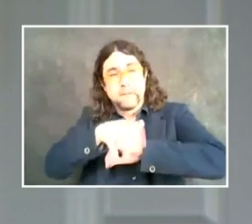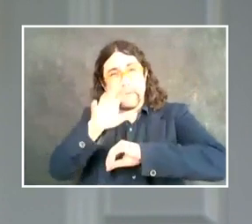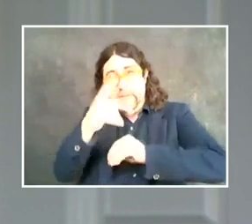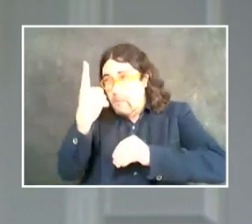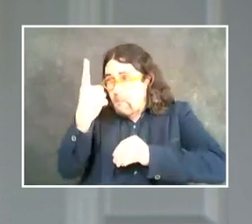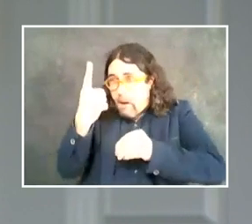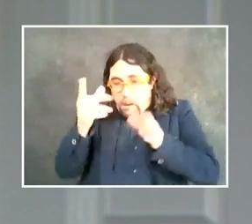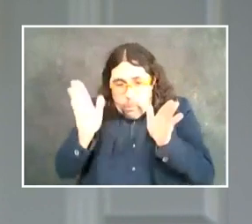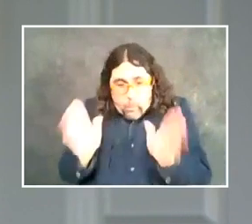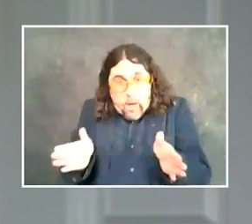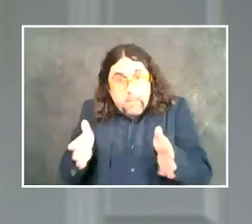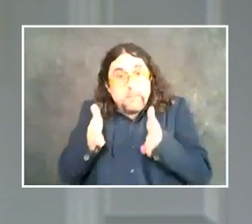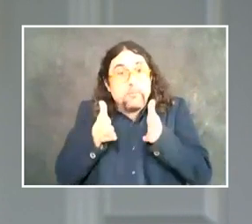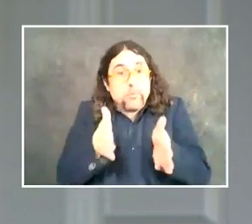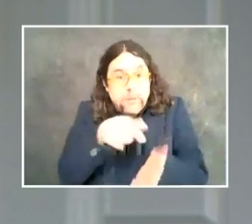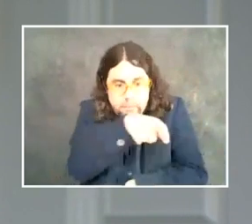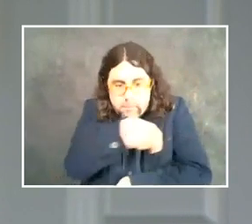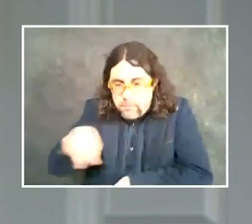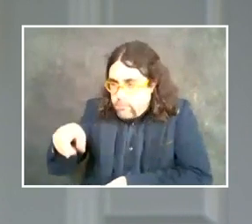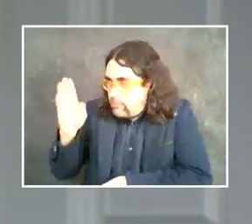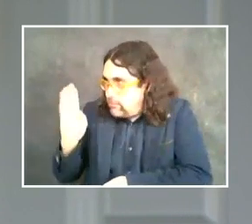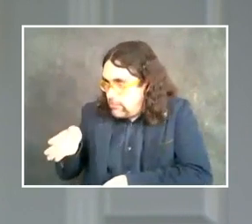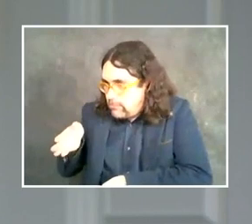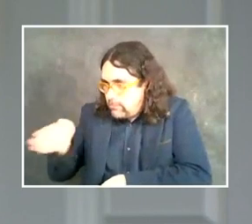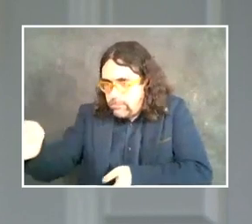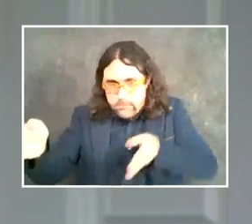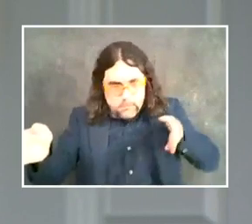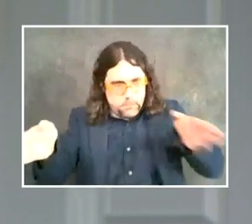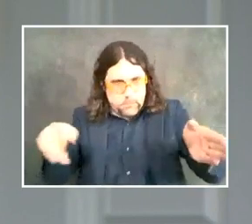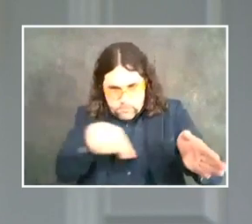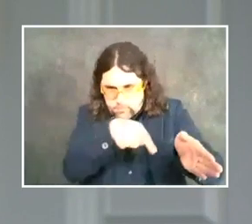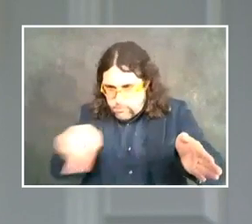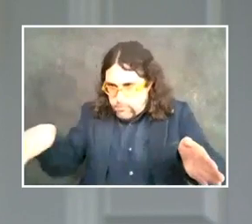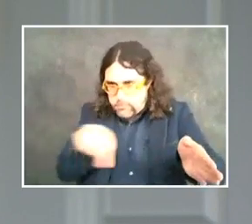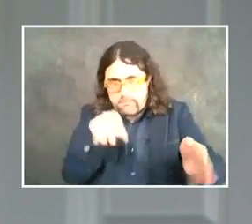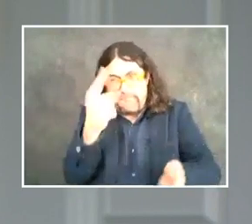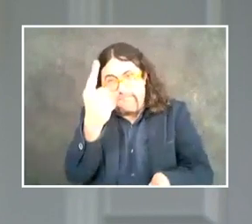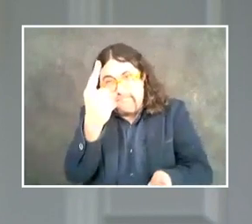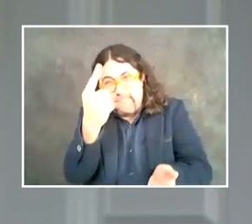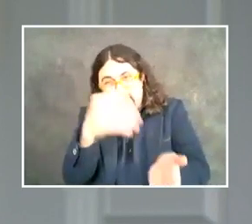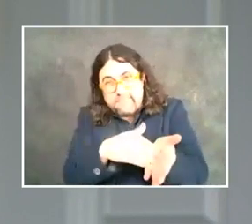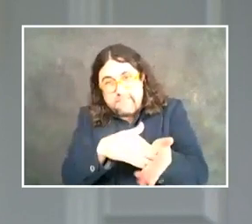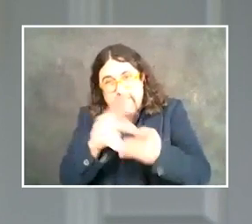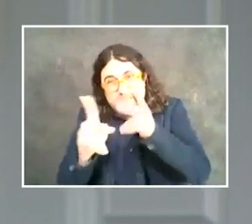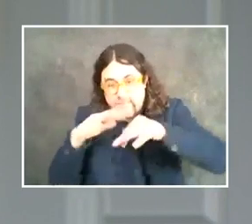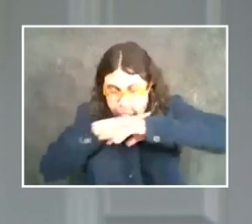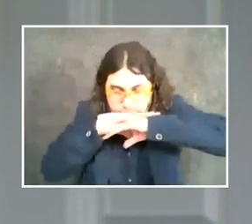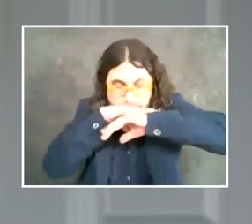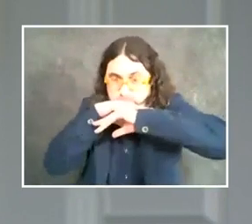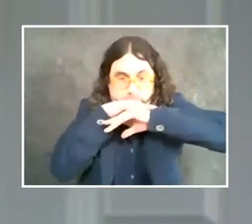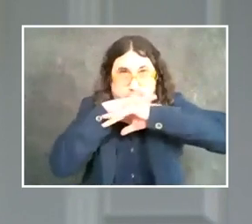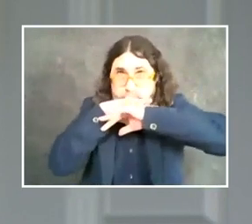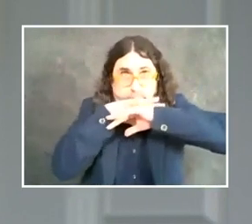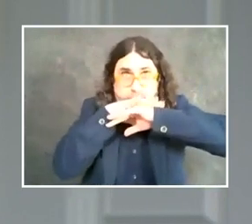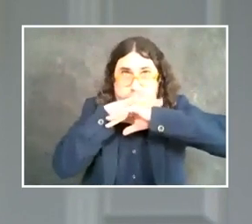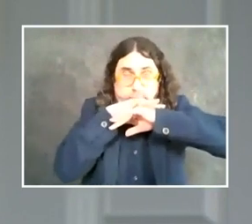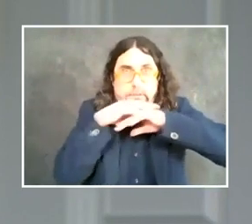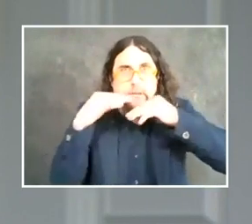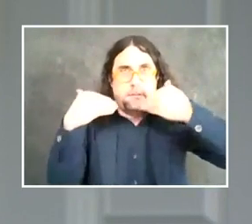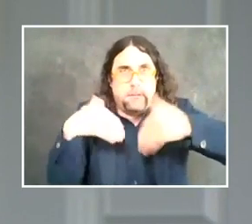CITY, WE LIVE IN AN IMPERFECT WORLD AND MY DEPARTMENT CERTAINLY, I HAVE SEEN INSTANCES OF NOT SOCIAL